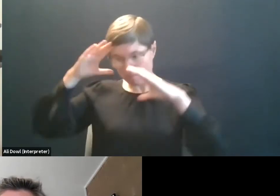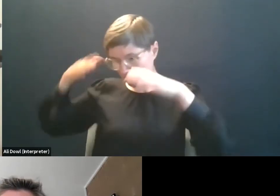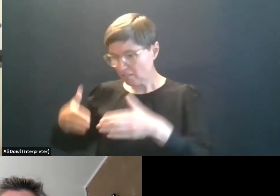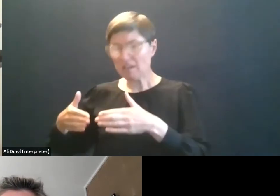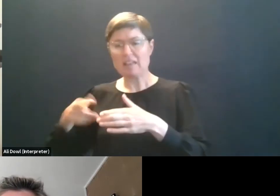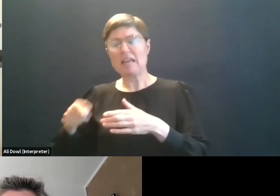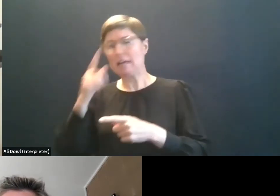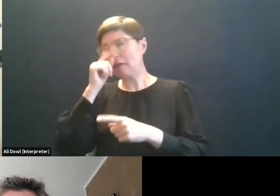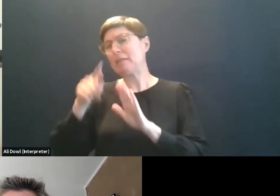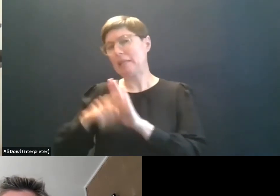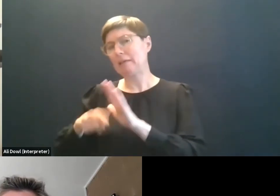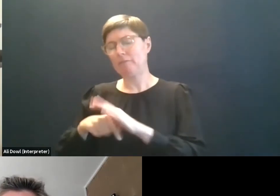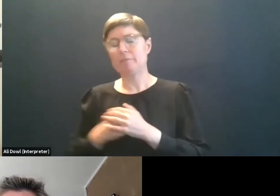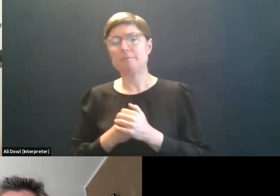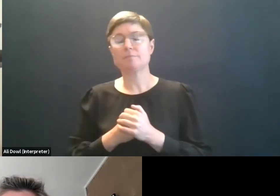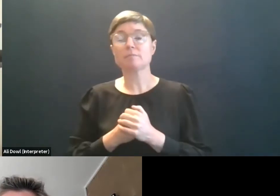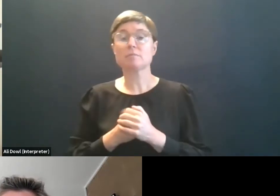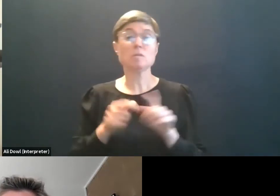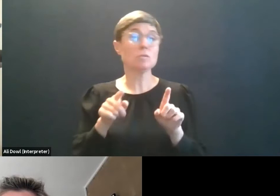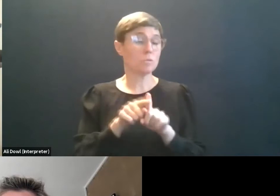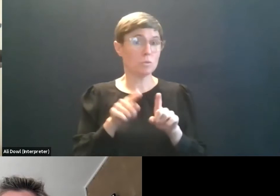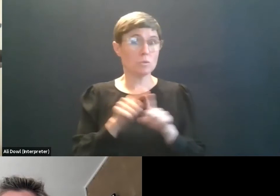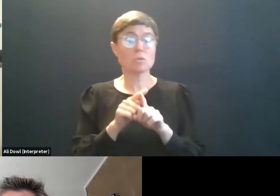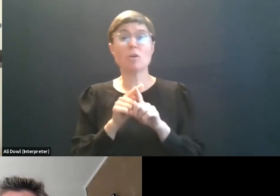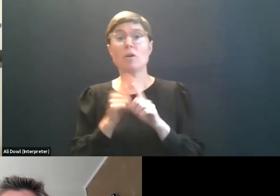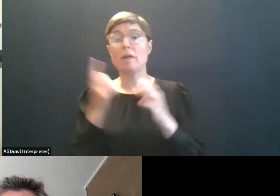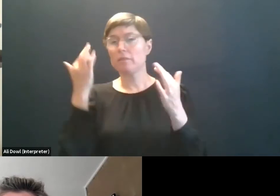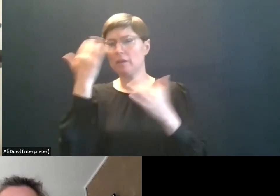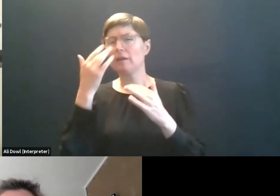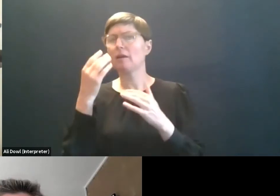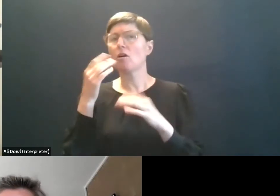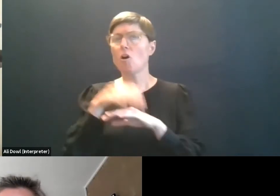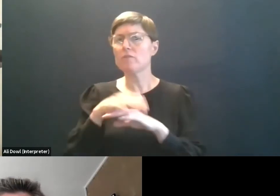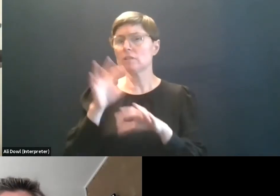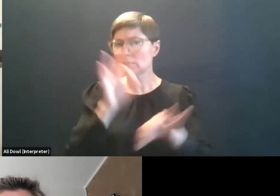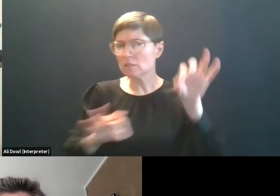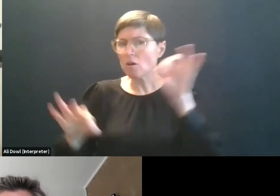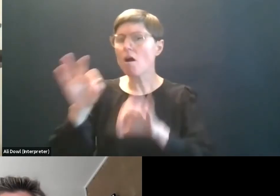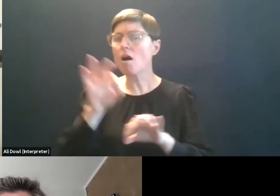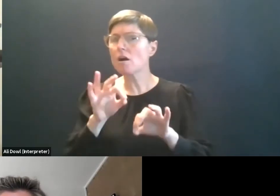think this revaluation of the importantness of science could be in contest. We know that